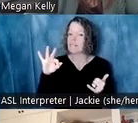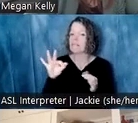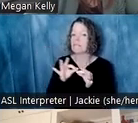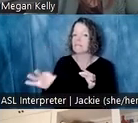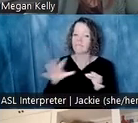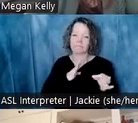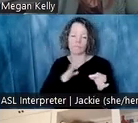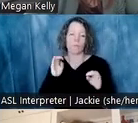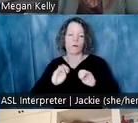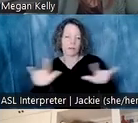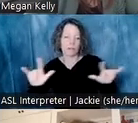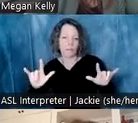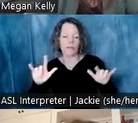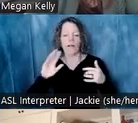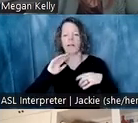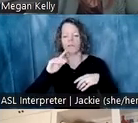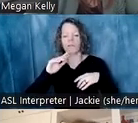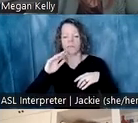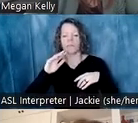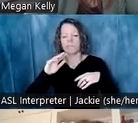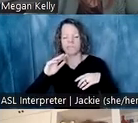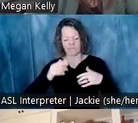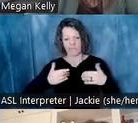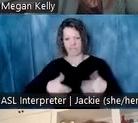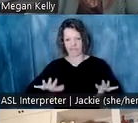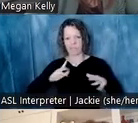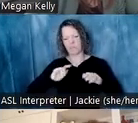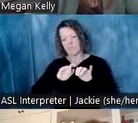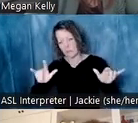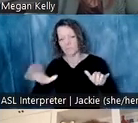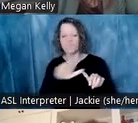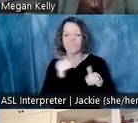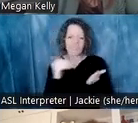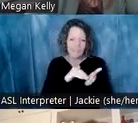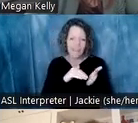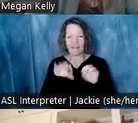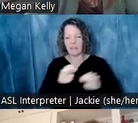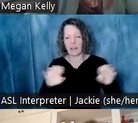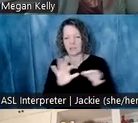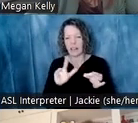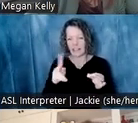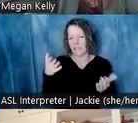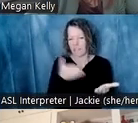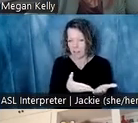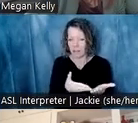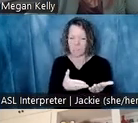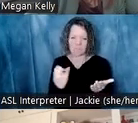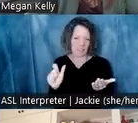with your registration email, so you can also fill it out afterwards if you prefer. And I